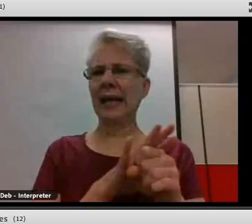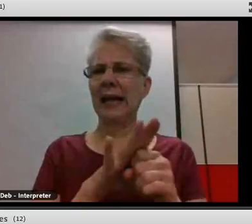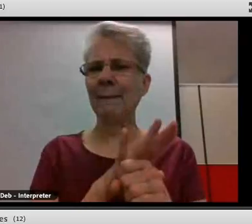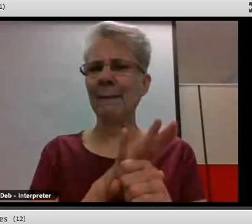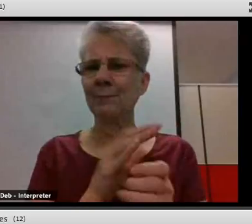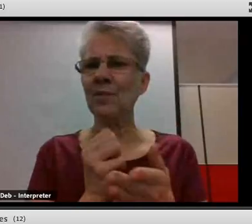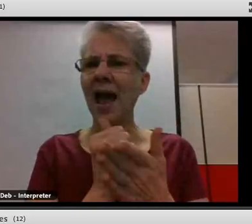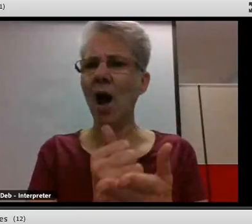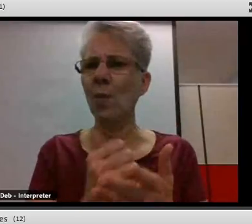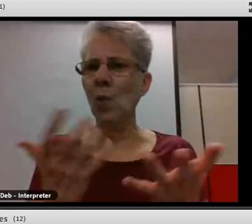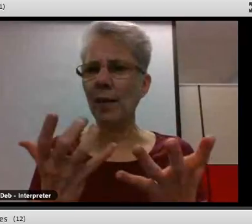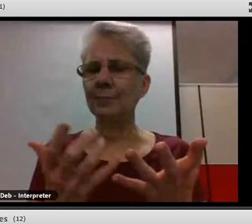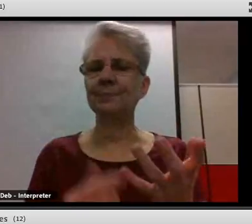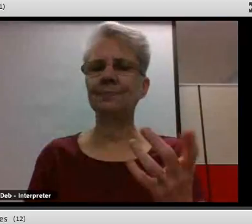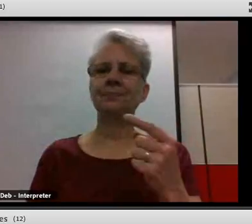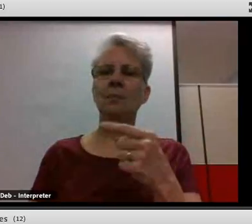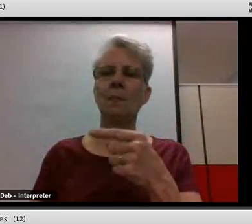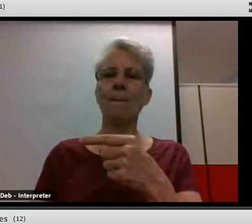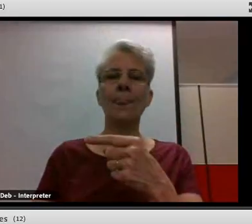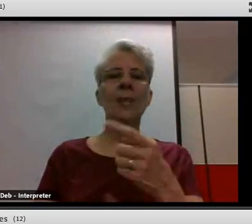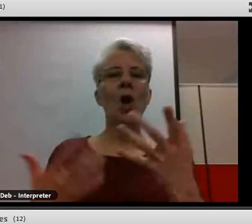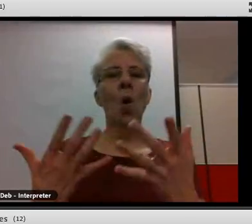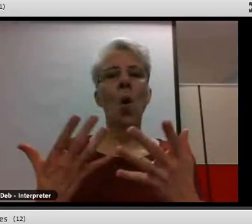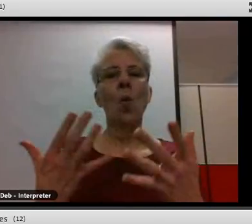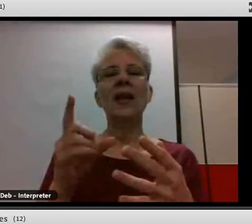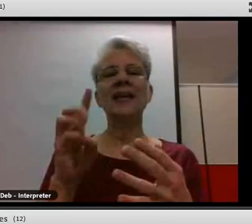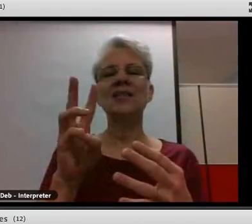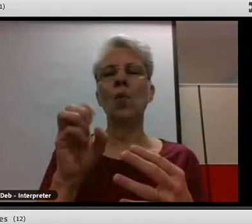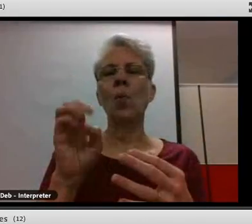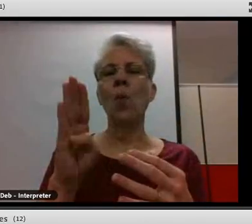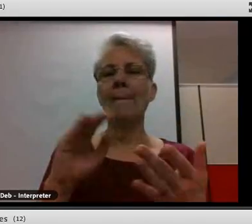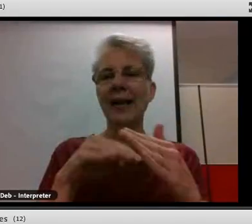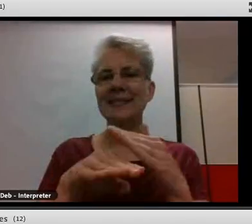5.1, cognitive; 2.8, self-care;